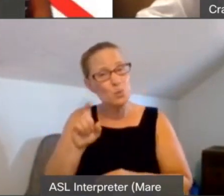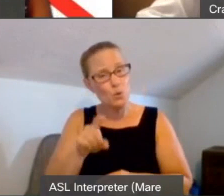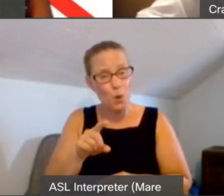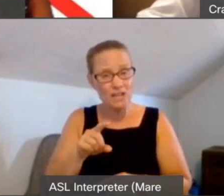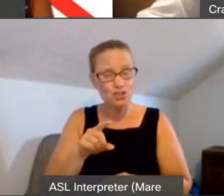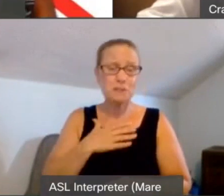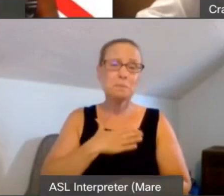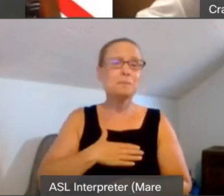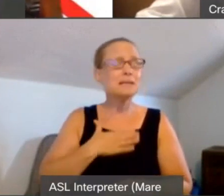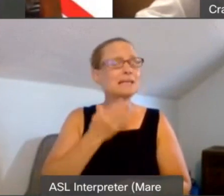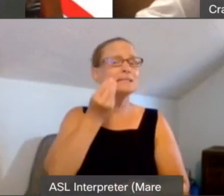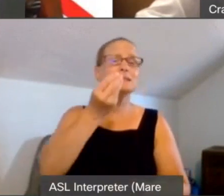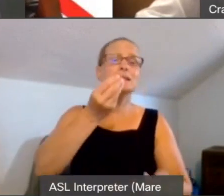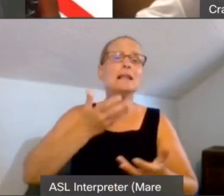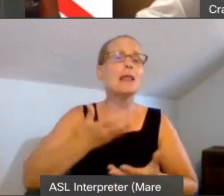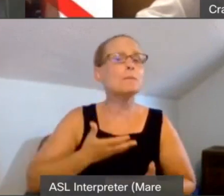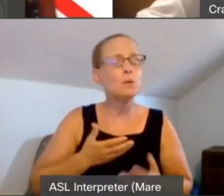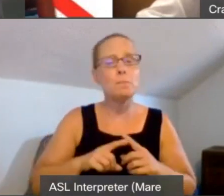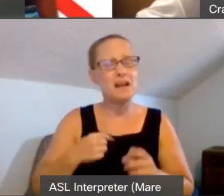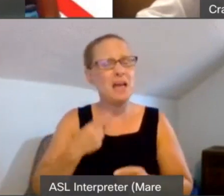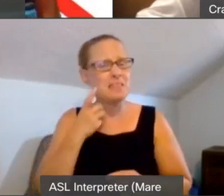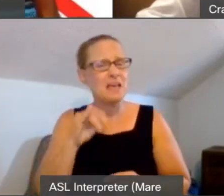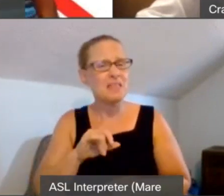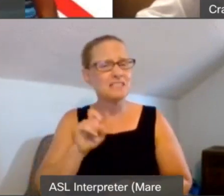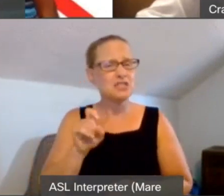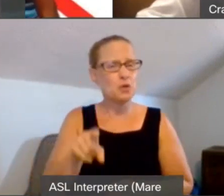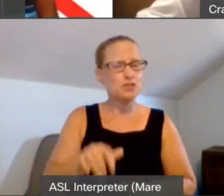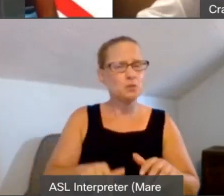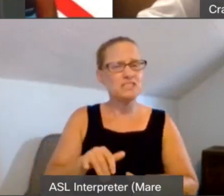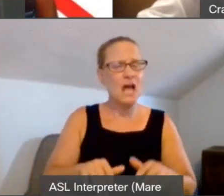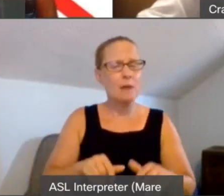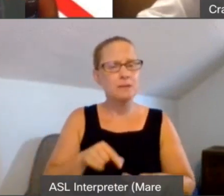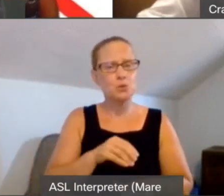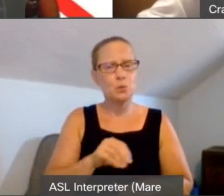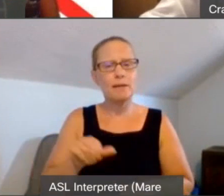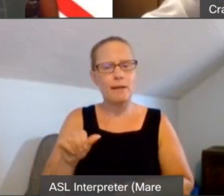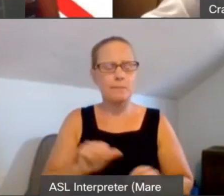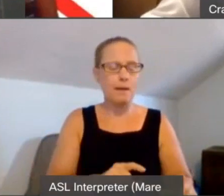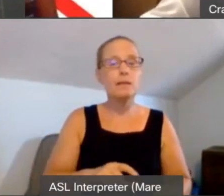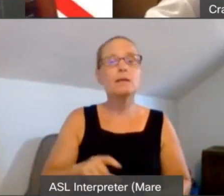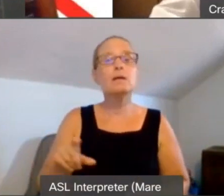Judge Marlowe, I mean Dr. Marlowe. So the general principle is the right of choice